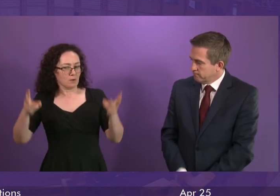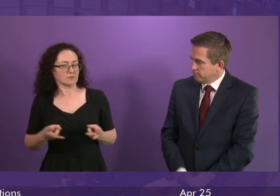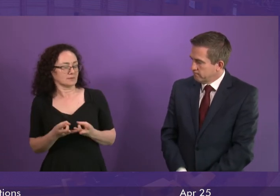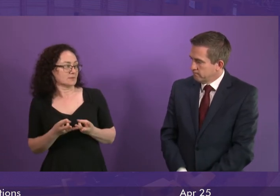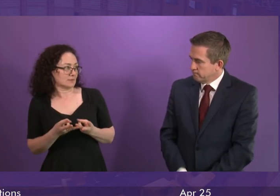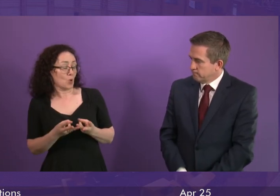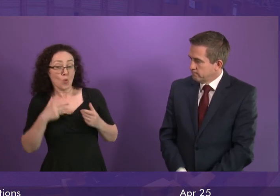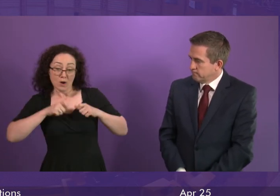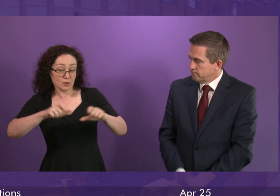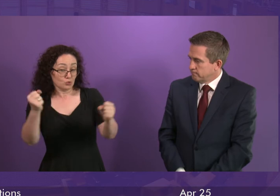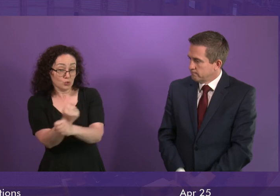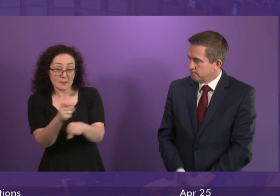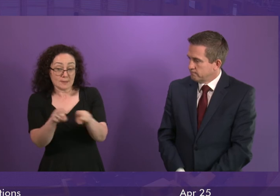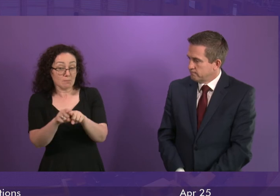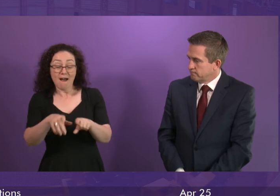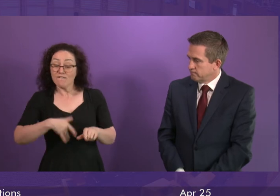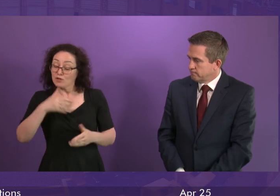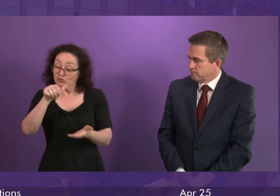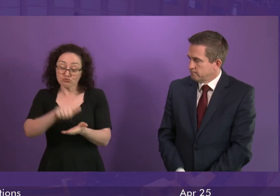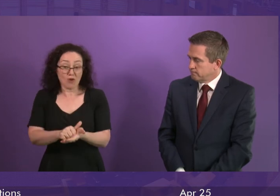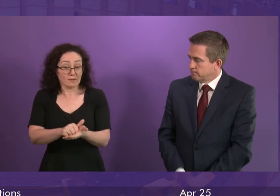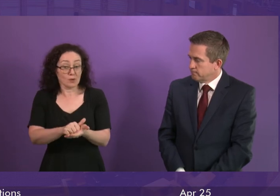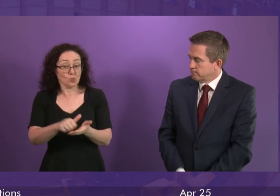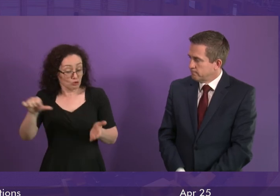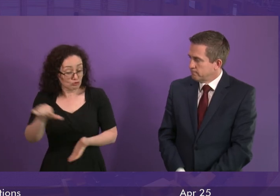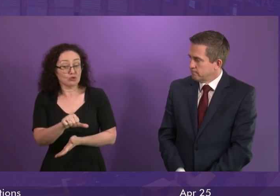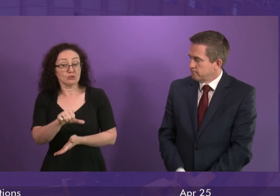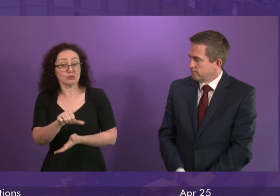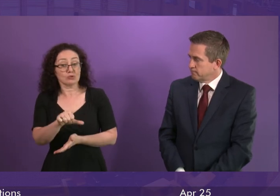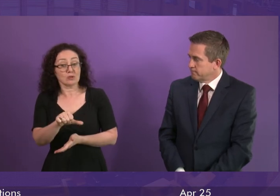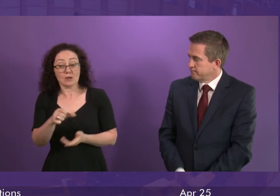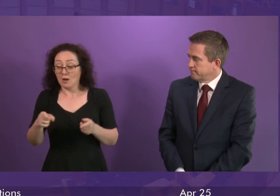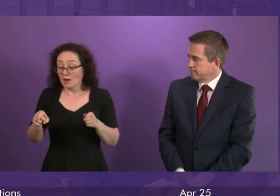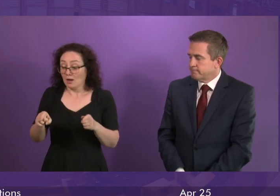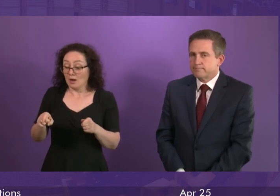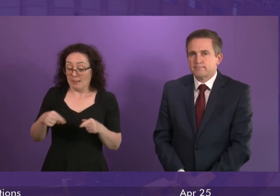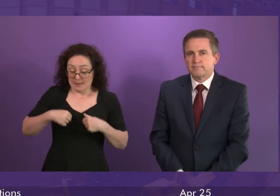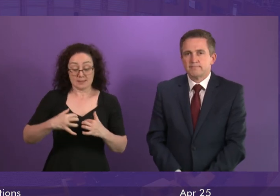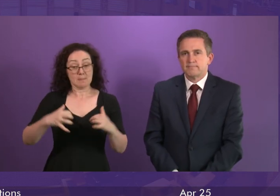so. It is right and proper that other parties, pressure groups and activists put greater